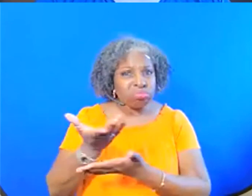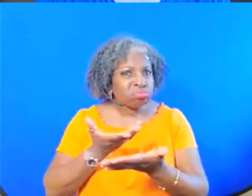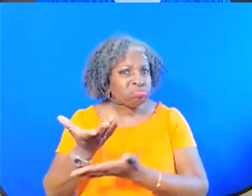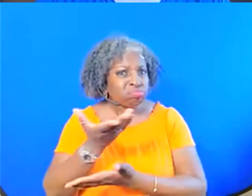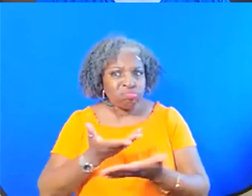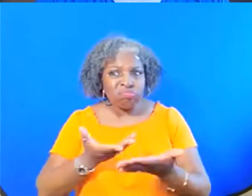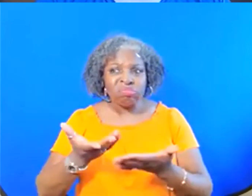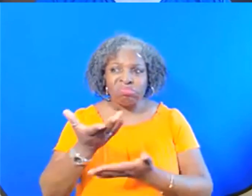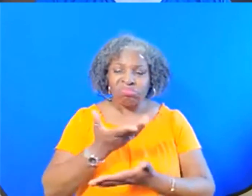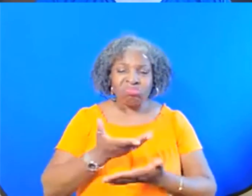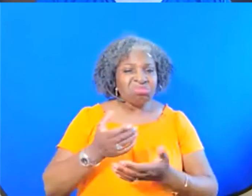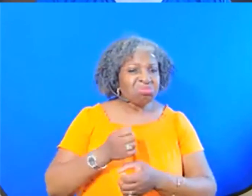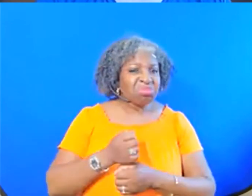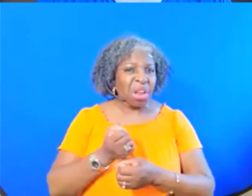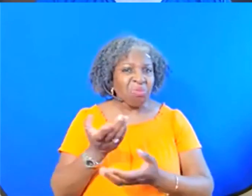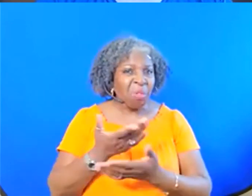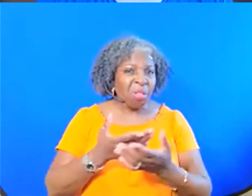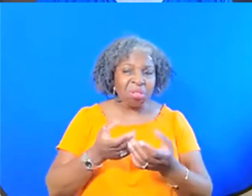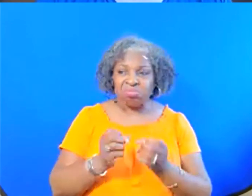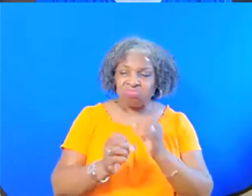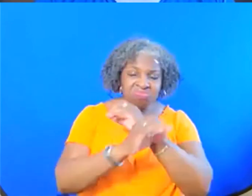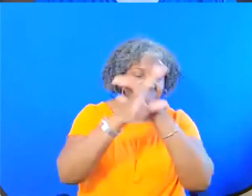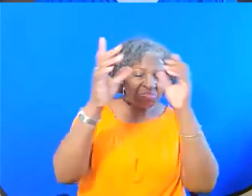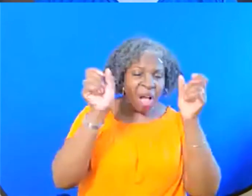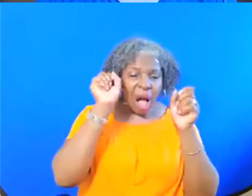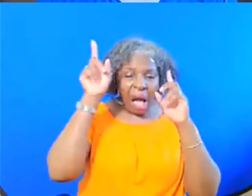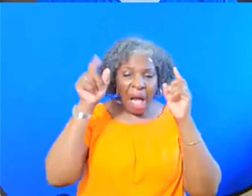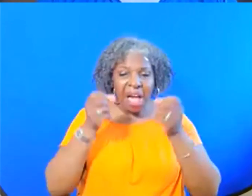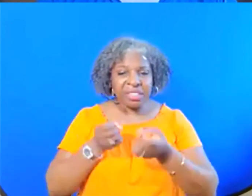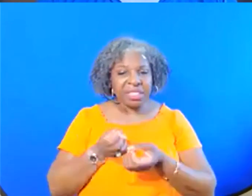general kind of idea, but not a fixed idea at all.